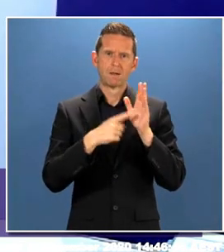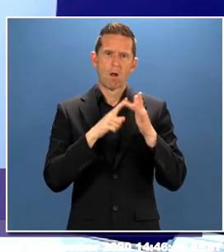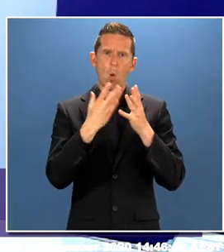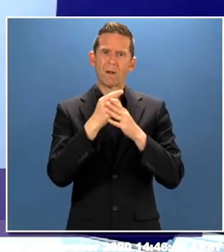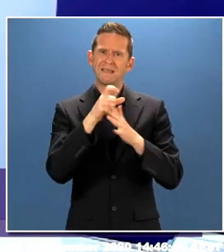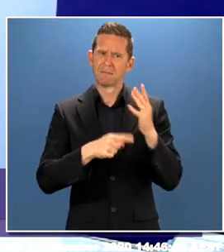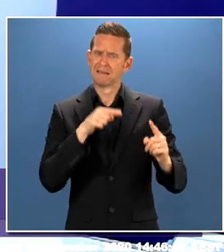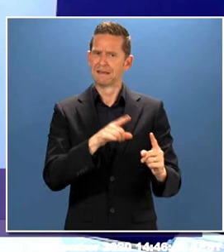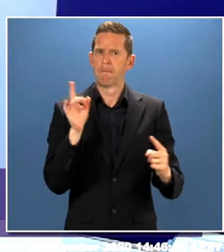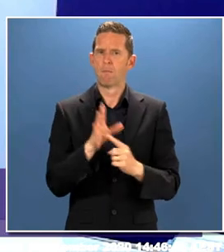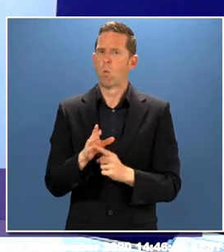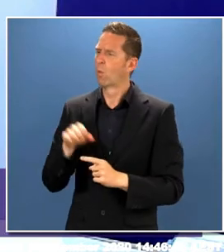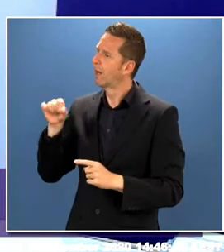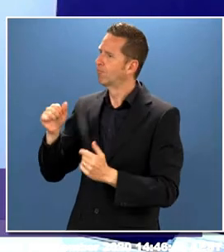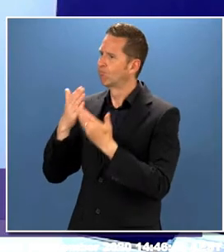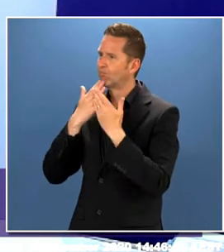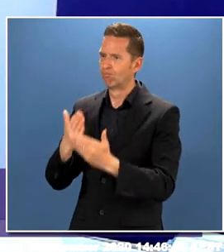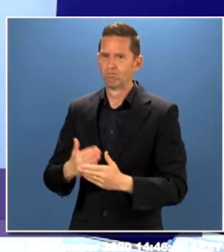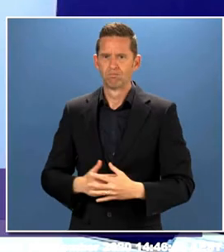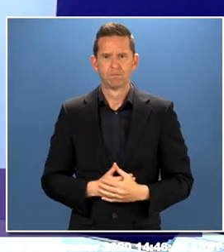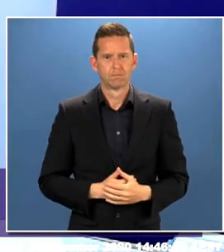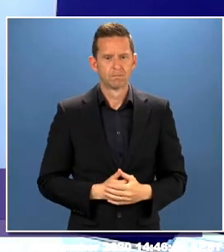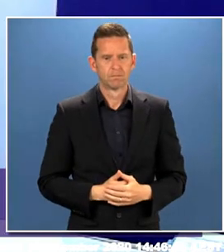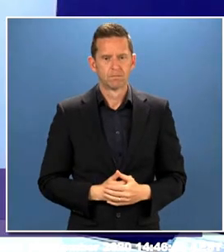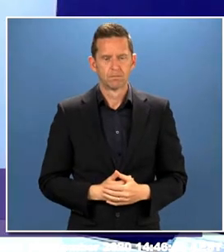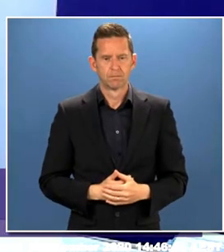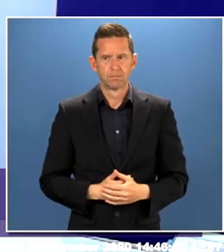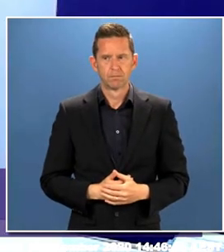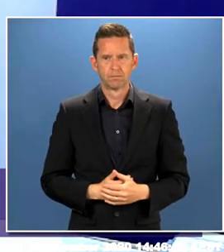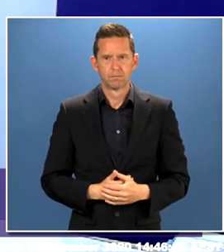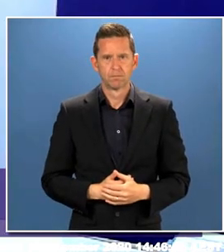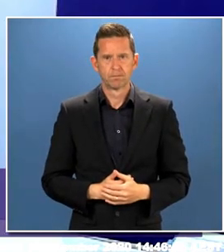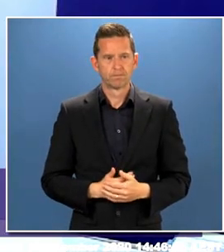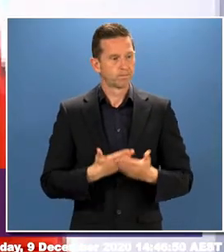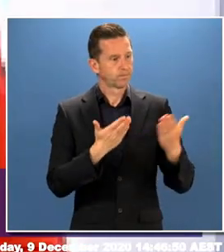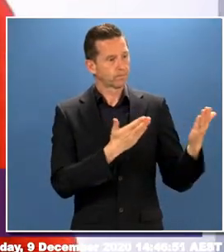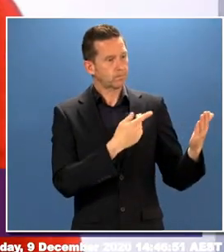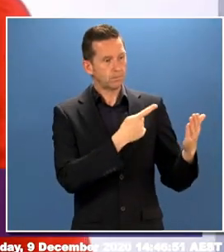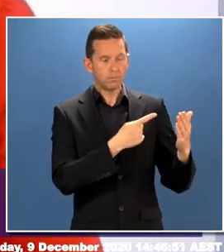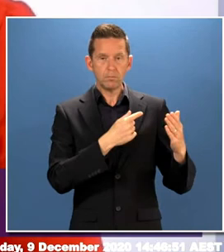Thank you. Ms Eastman. Commissioners we will just have a short break